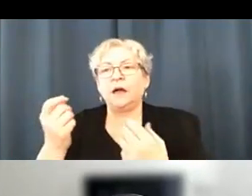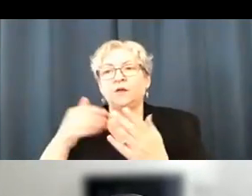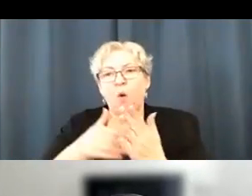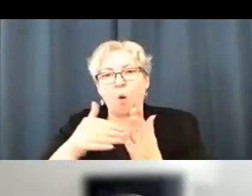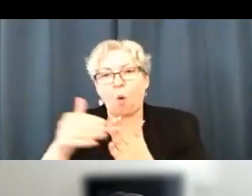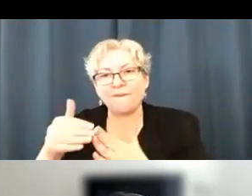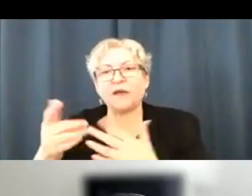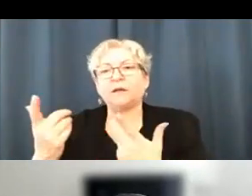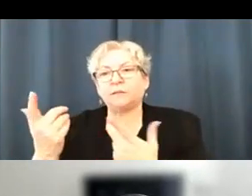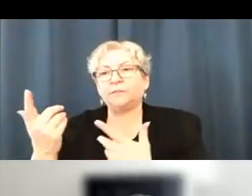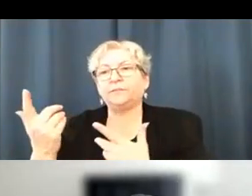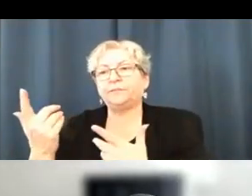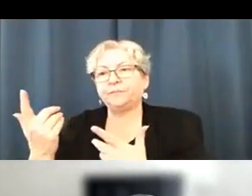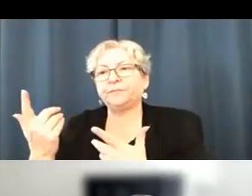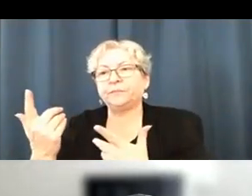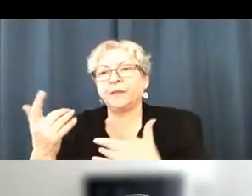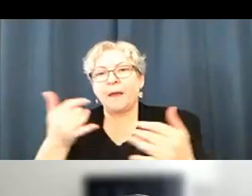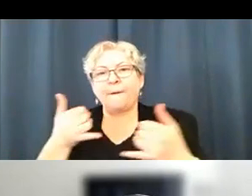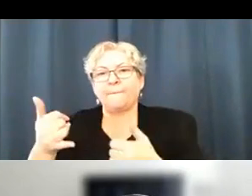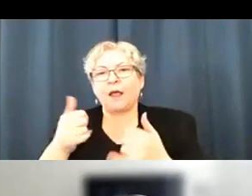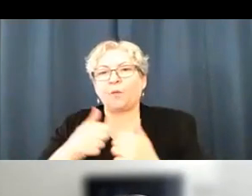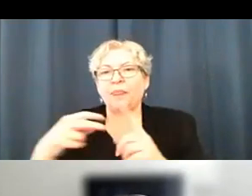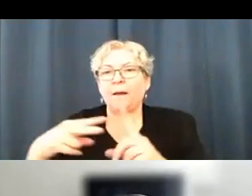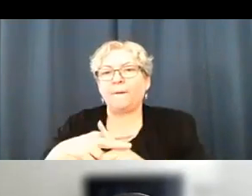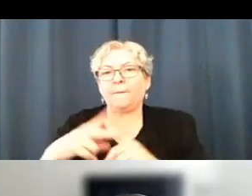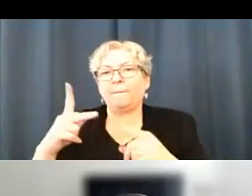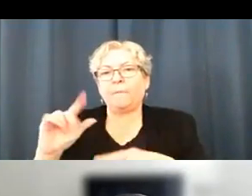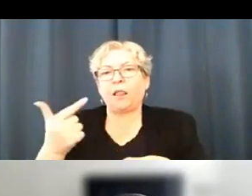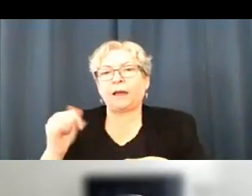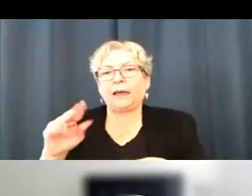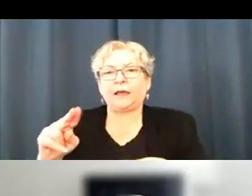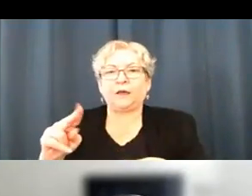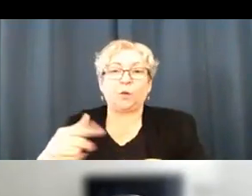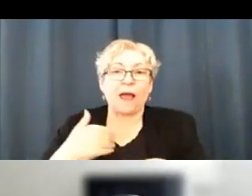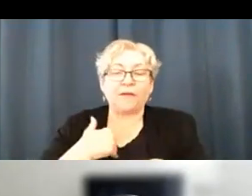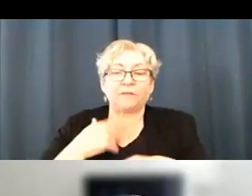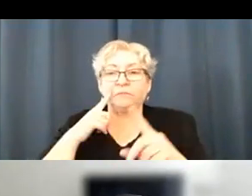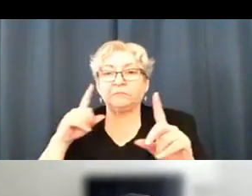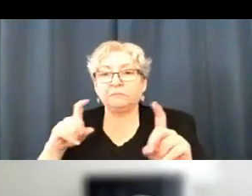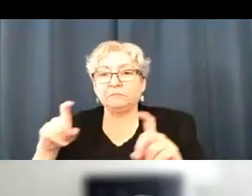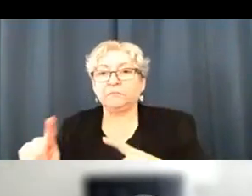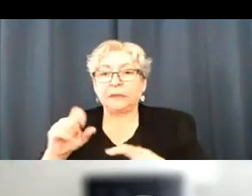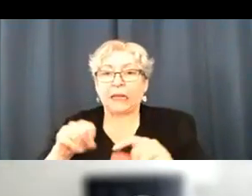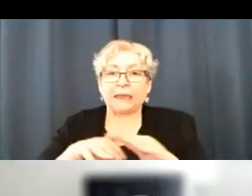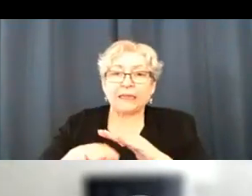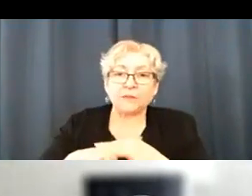just playing with the plugins that you currently have, you decide or determine that they aren't accessible, can make improvements.